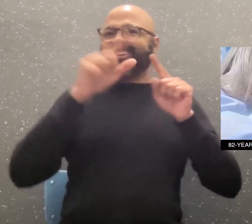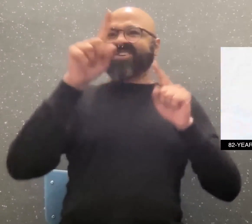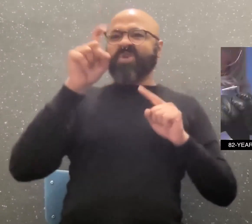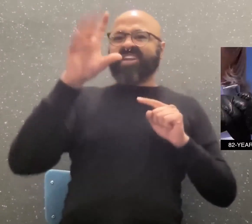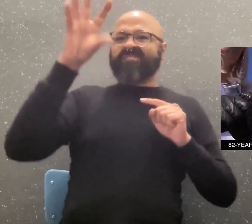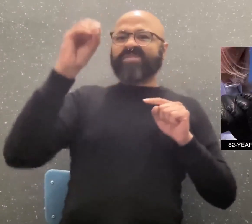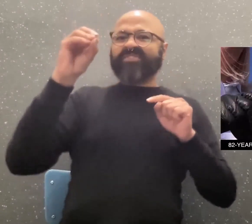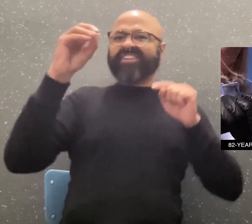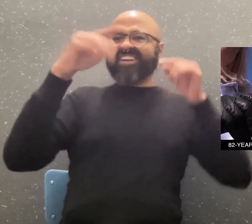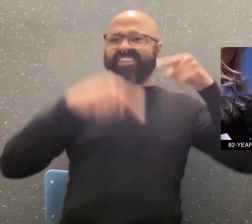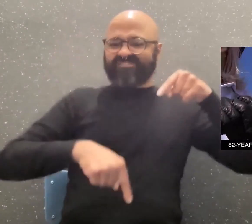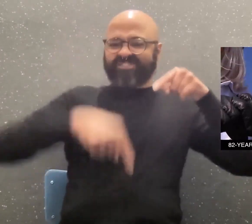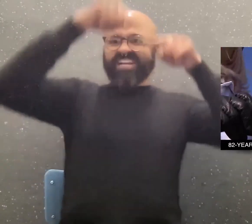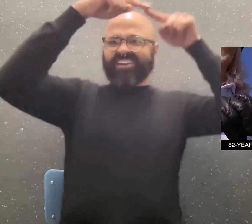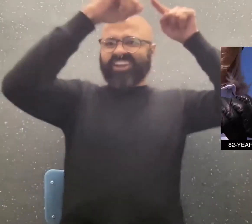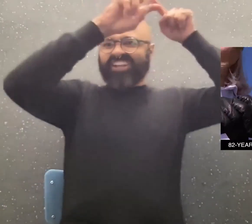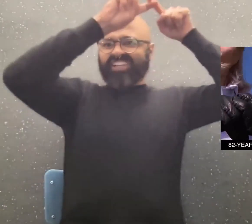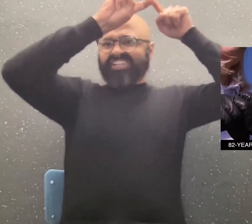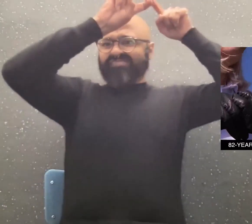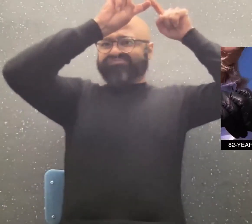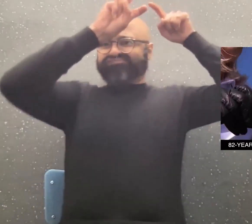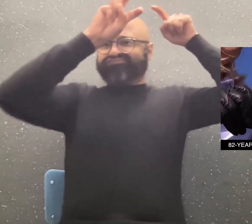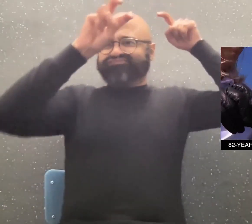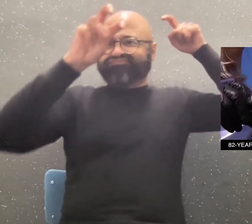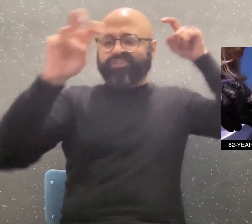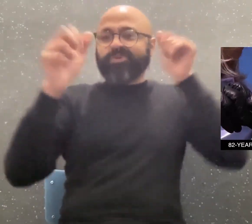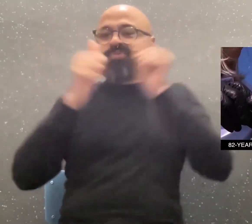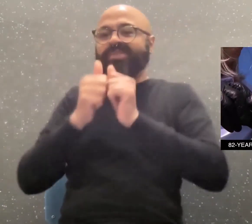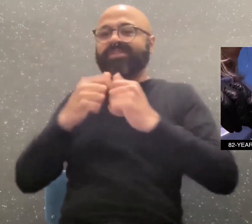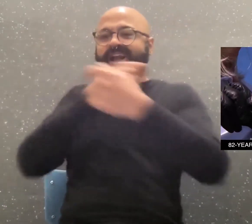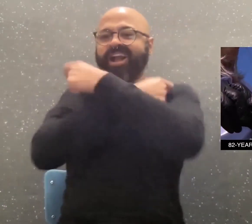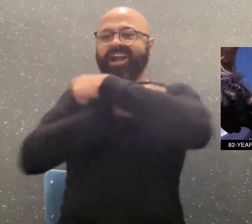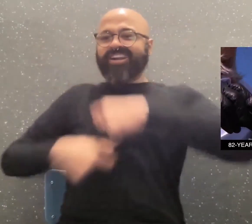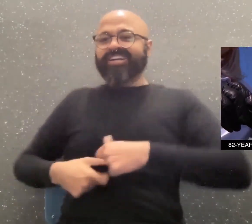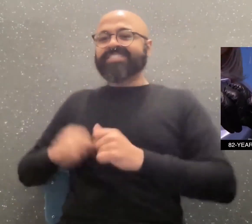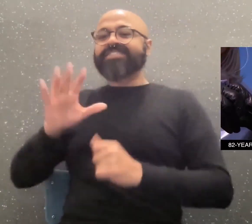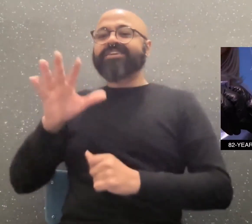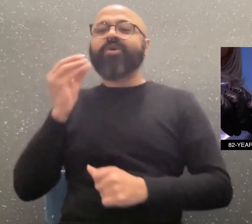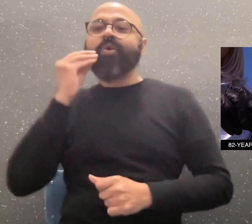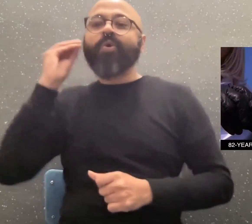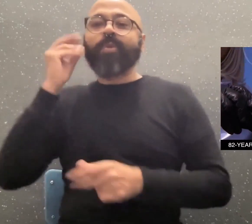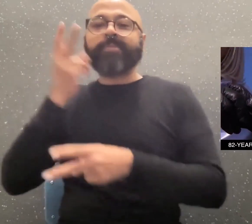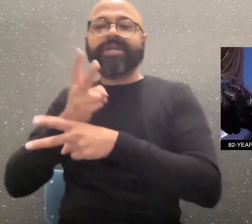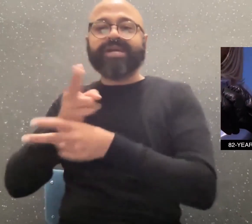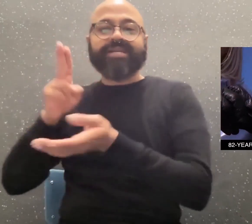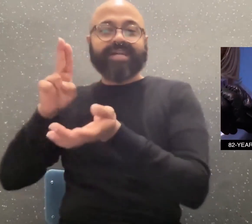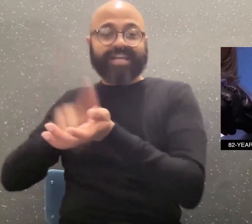Kling ascended 150 feet into the air in a seated harness with her hospice nurse